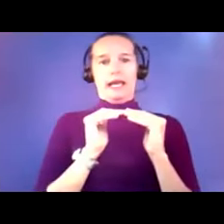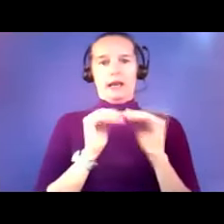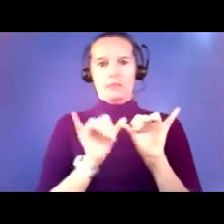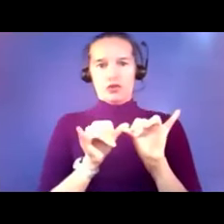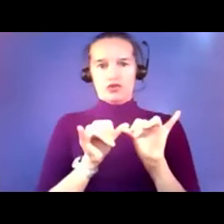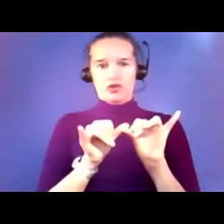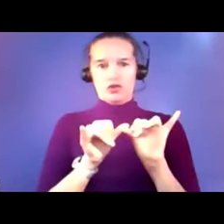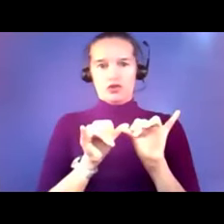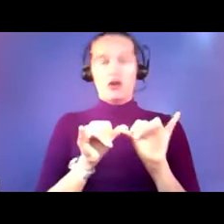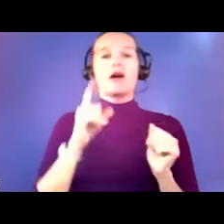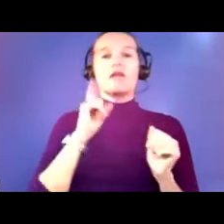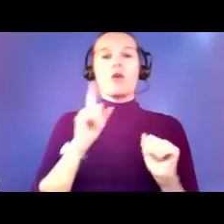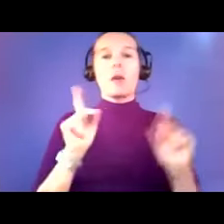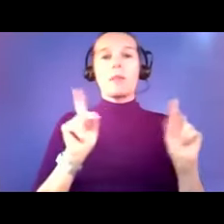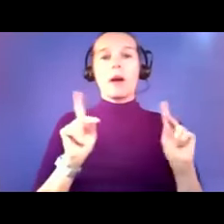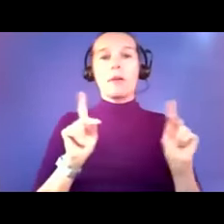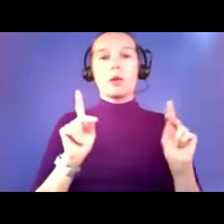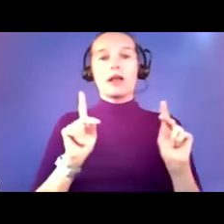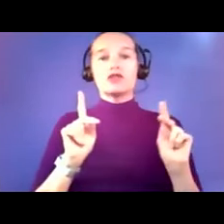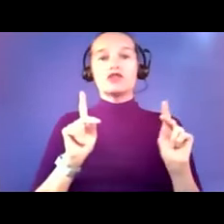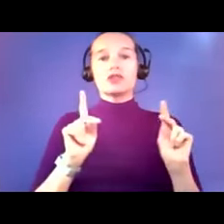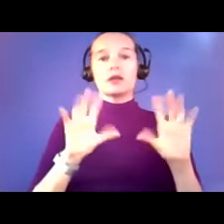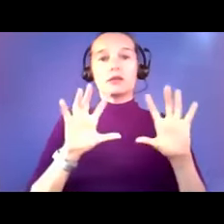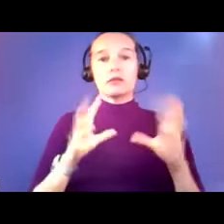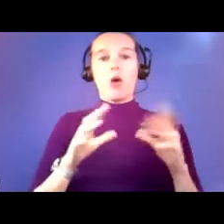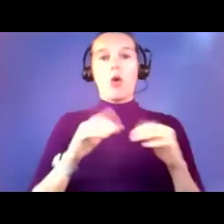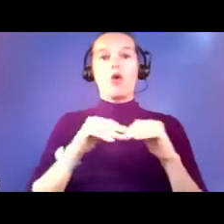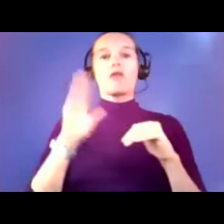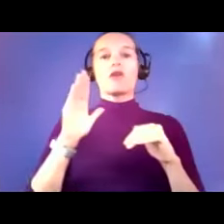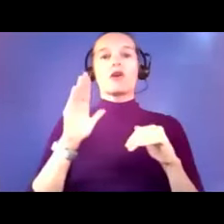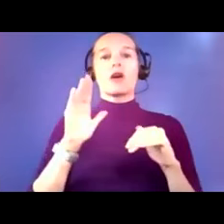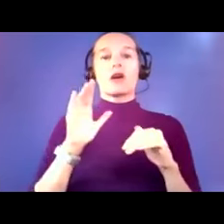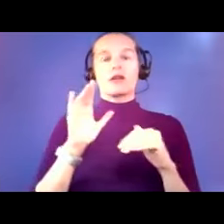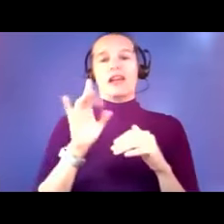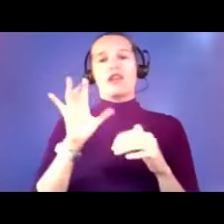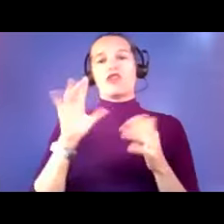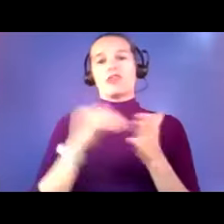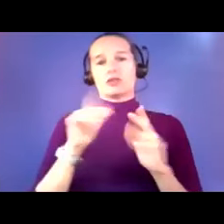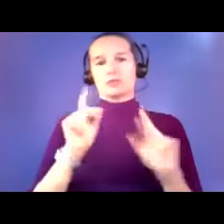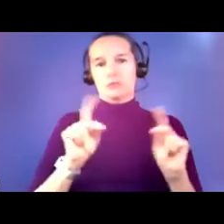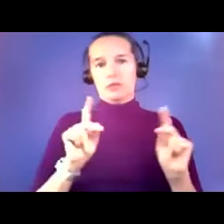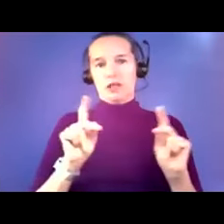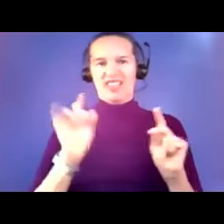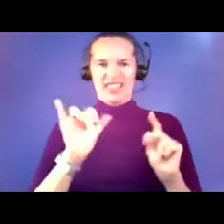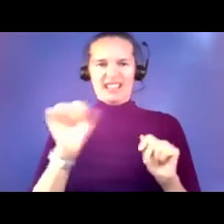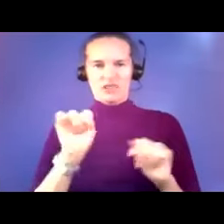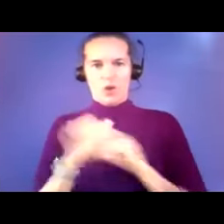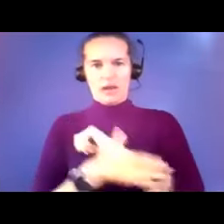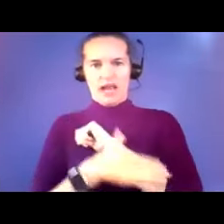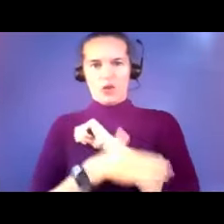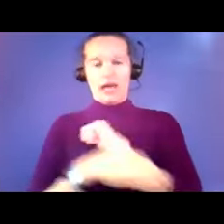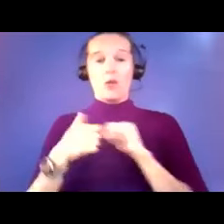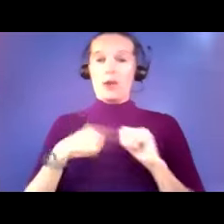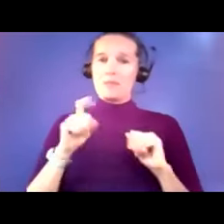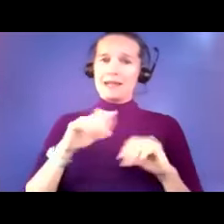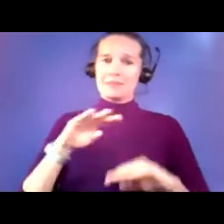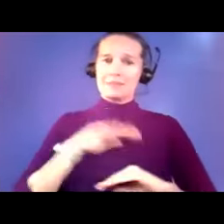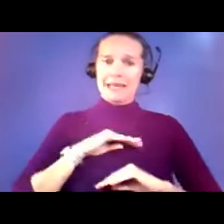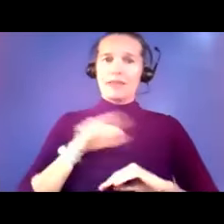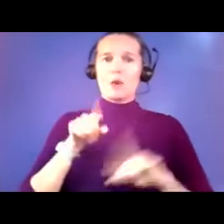with populations greater than one hundred and six thousand people. Therefore, Sonoma County must show that it meets test positivity goals for the most